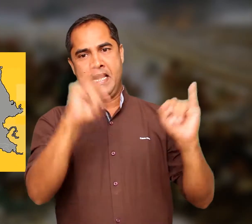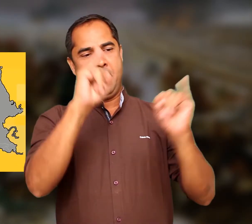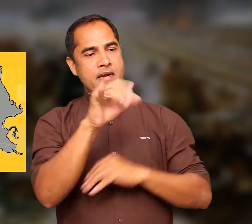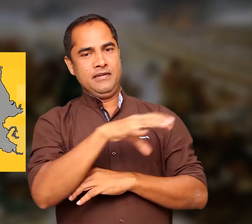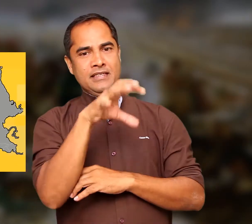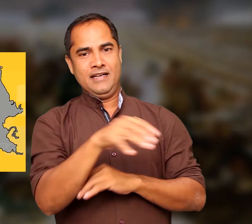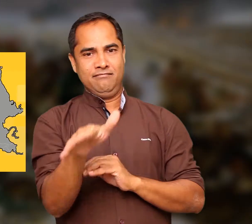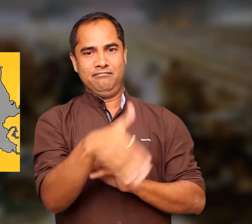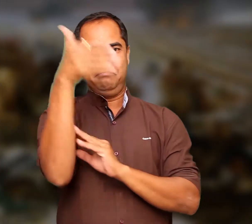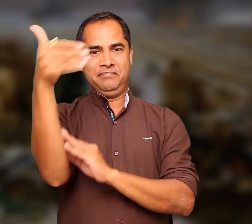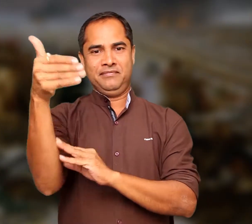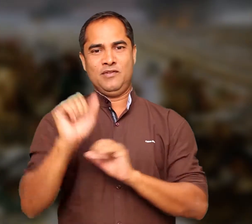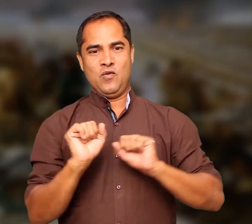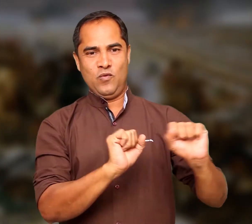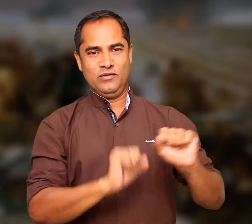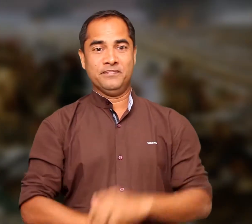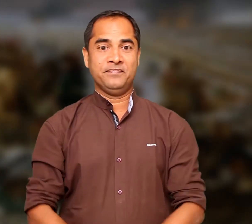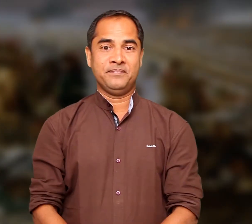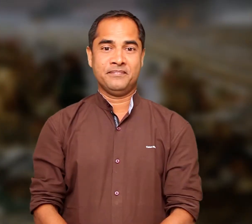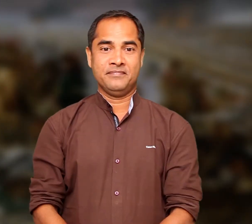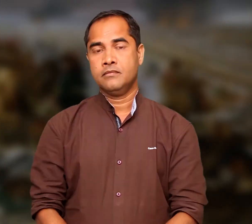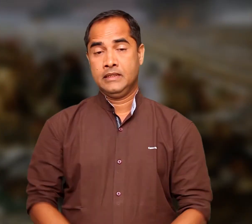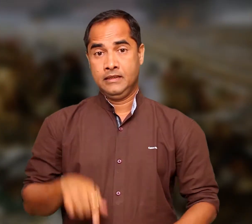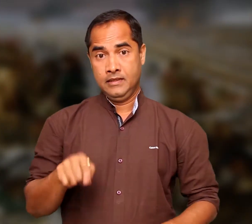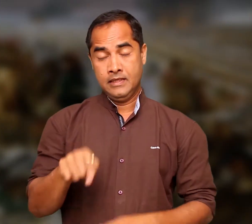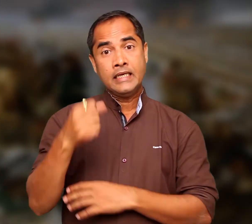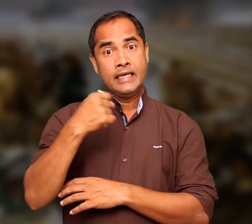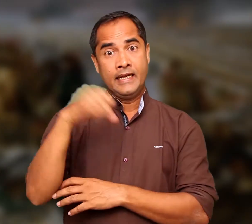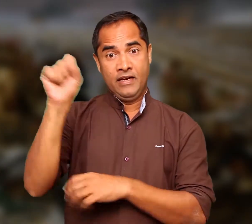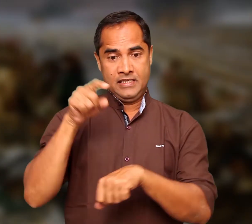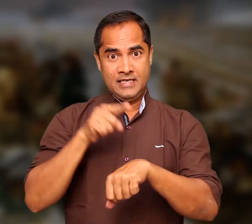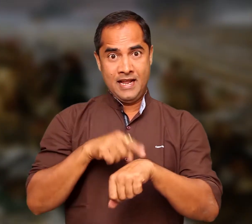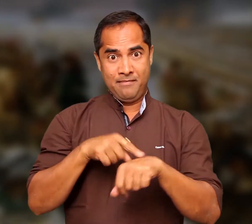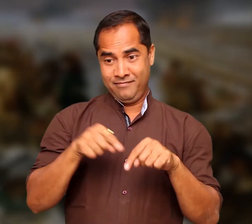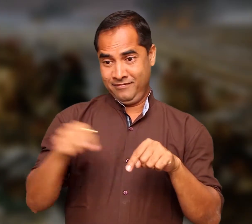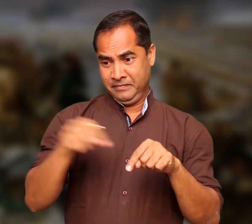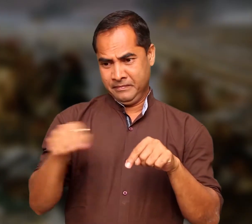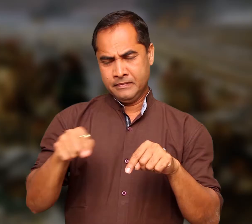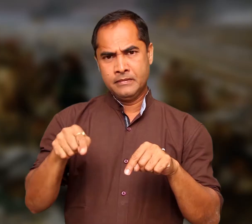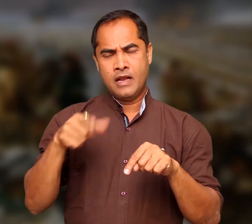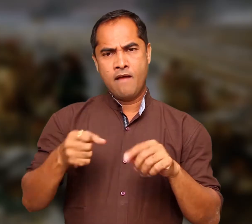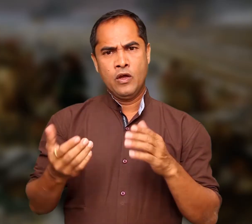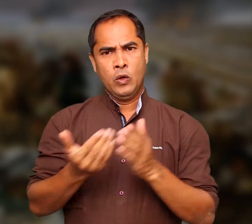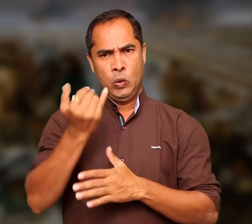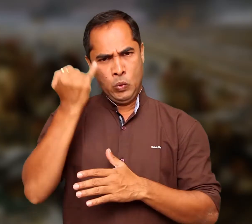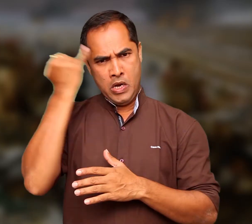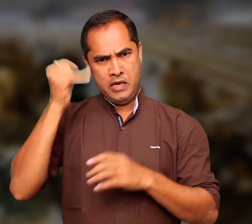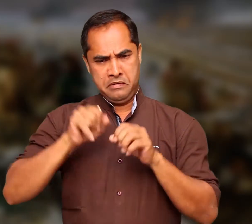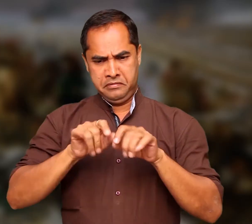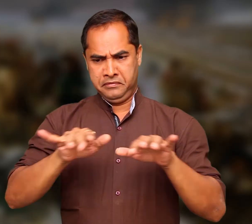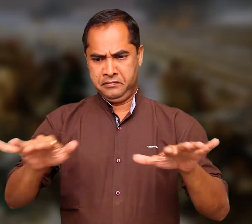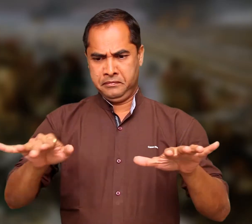independent nation. Now we would look at the time of revolution - how the feeling